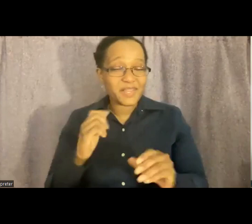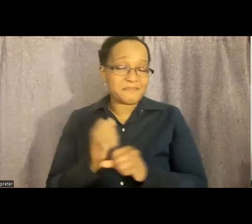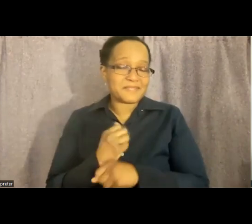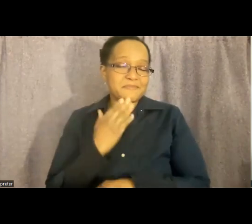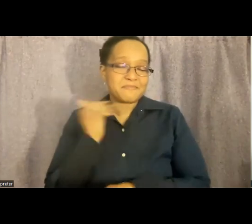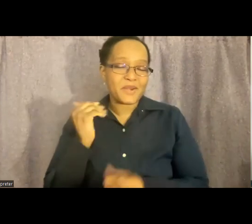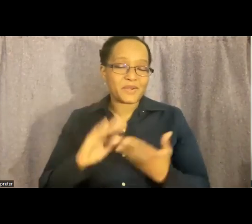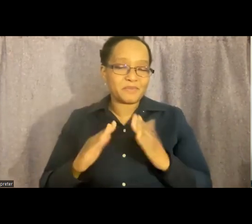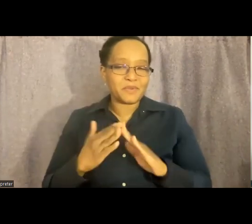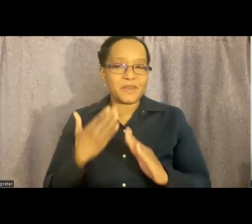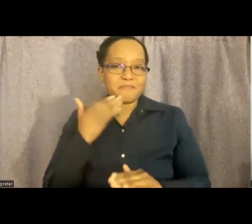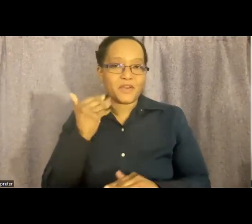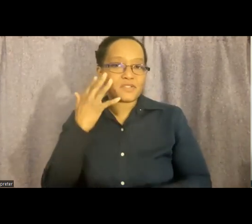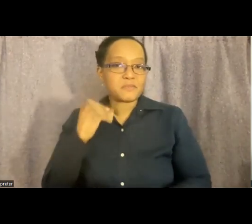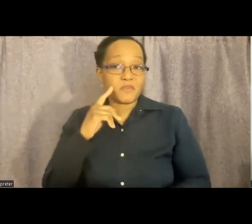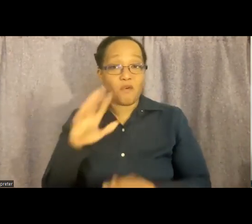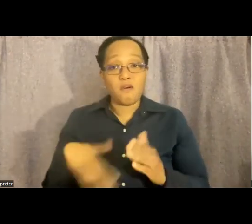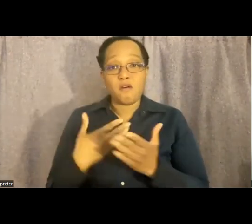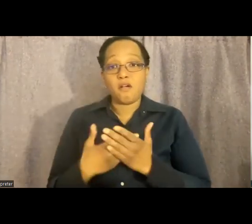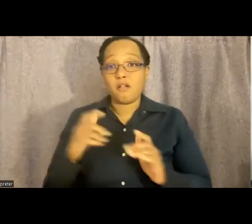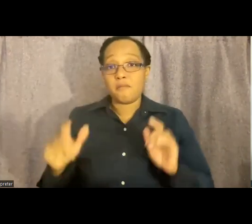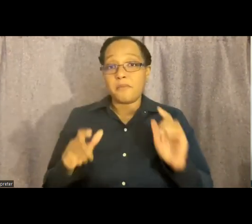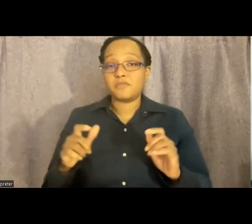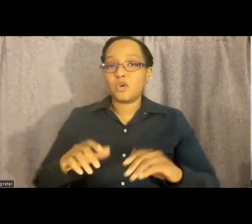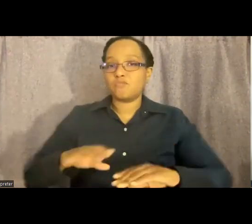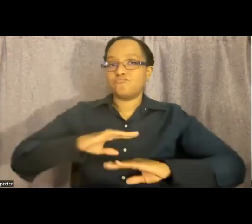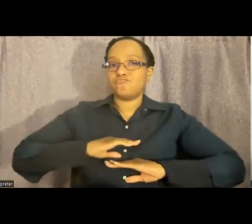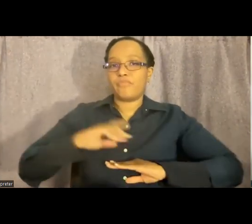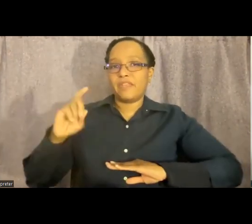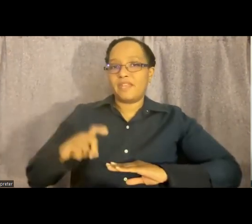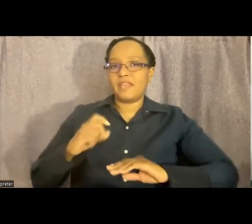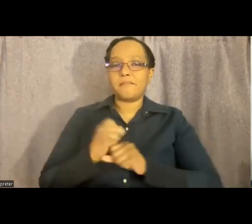people.